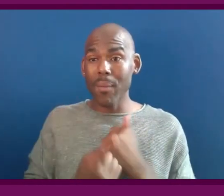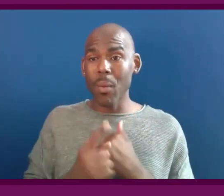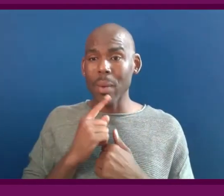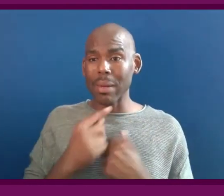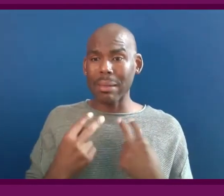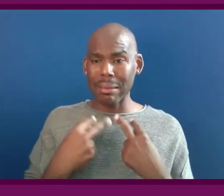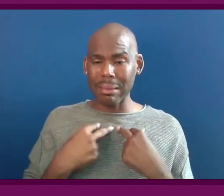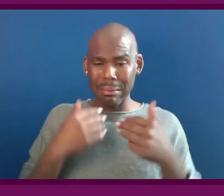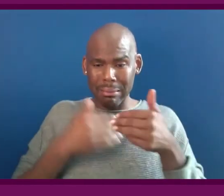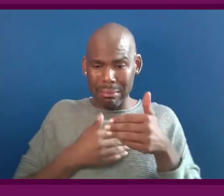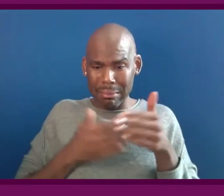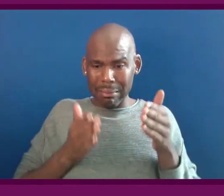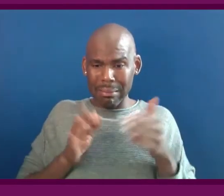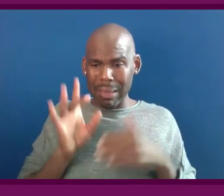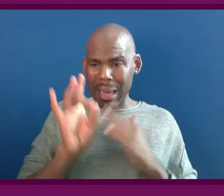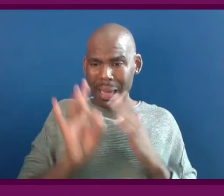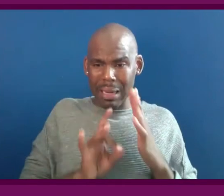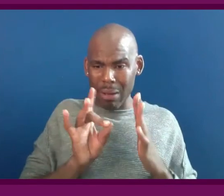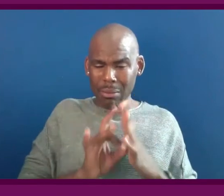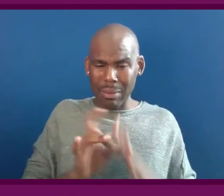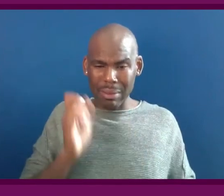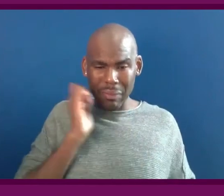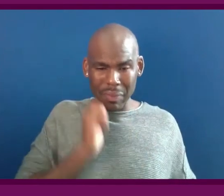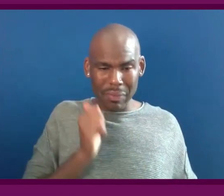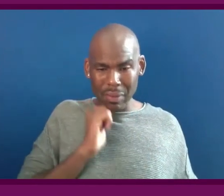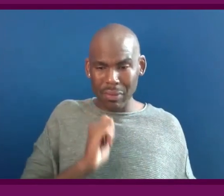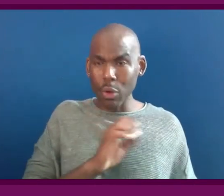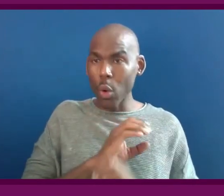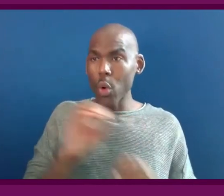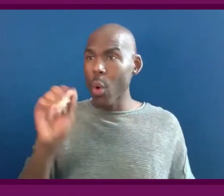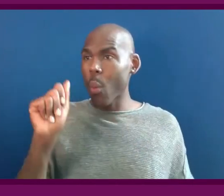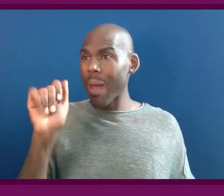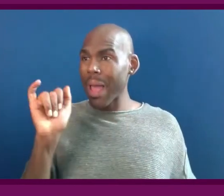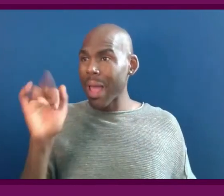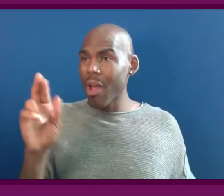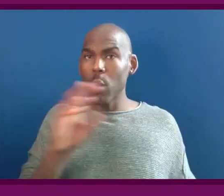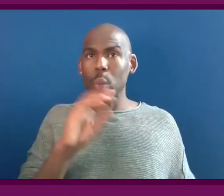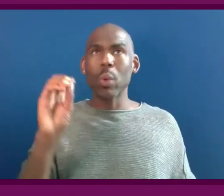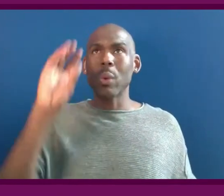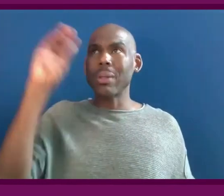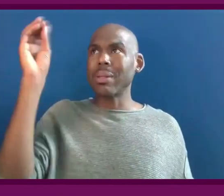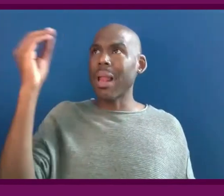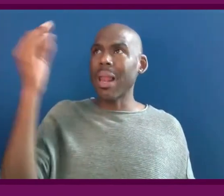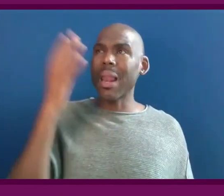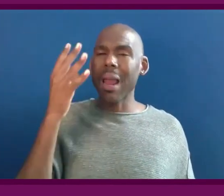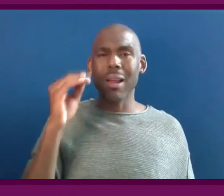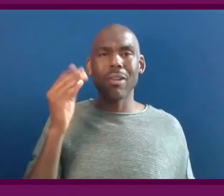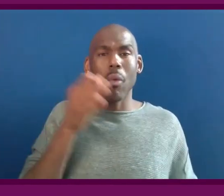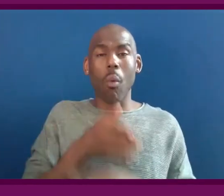spaces eight hours a day with no air, and no sunlight, and it's overcrowded.